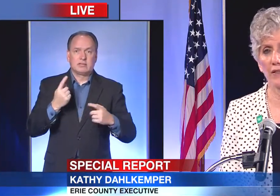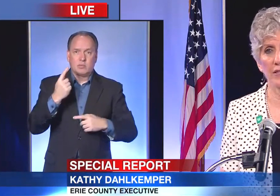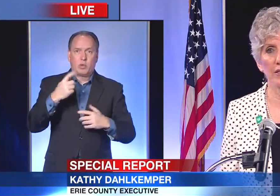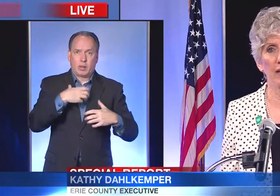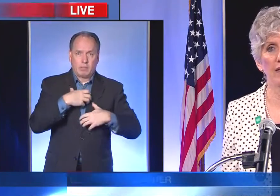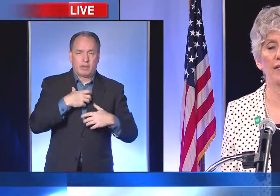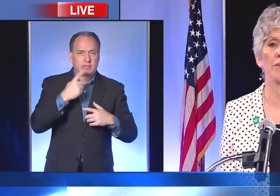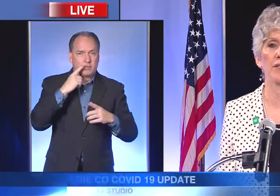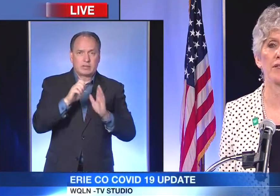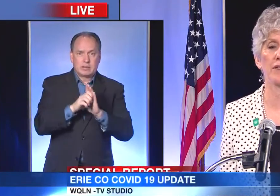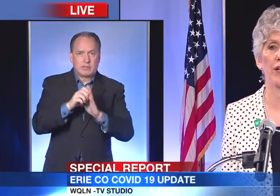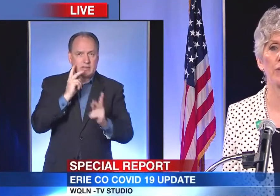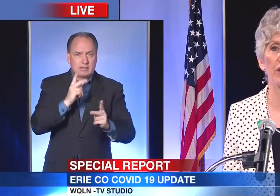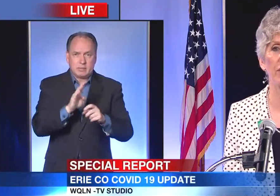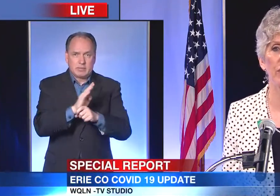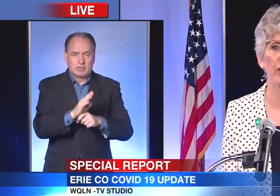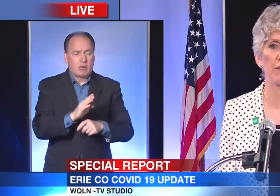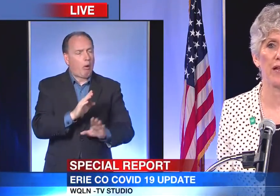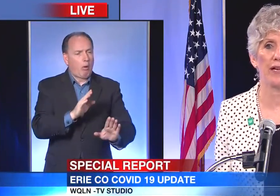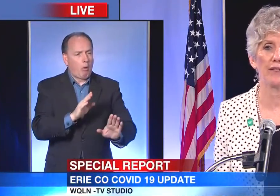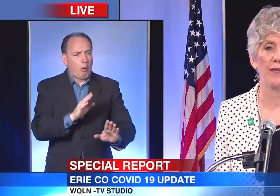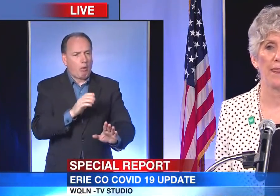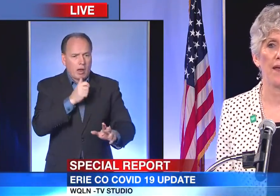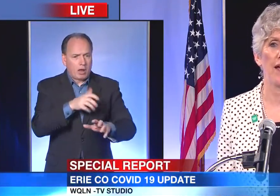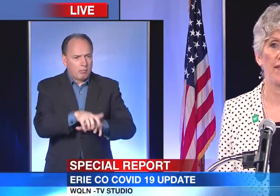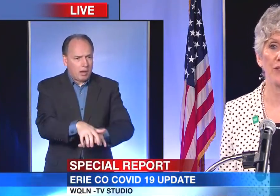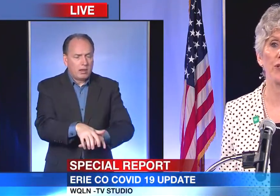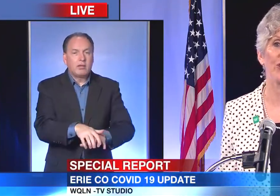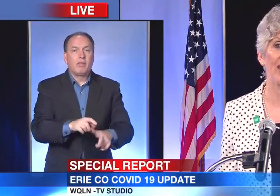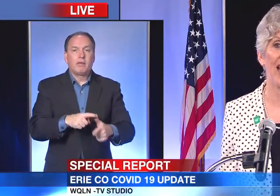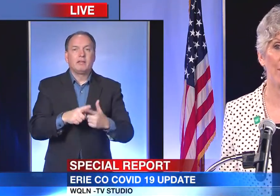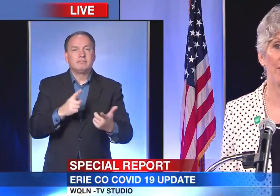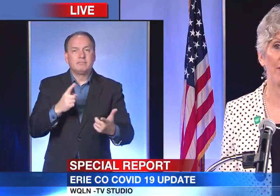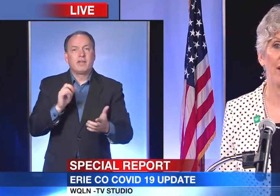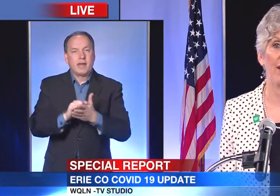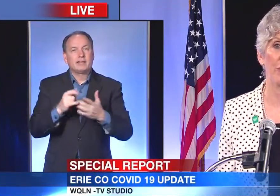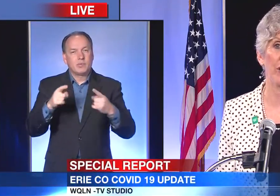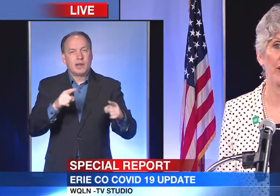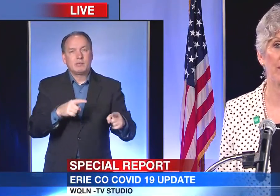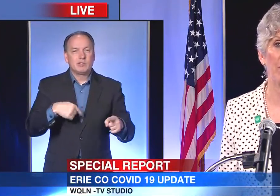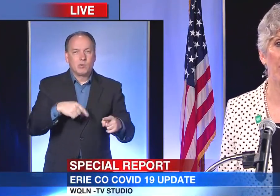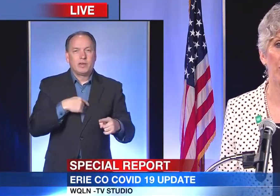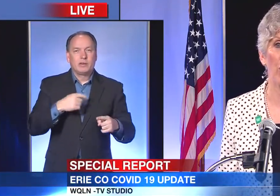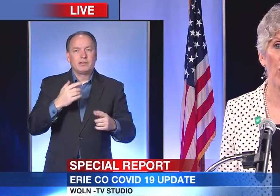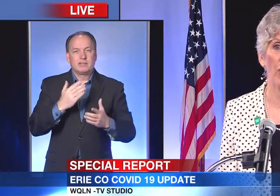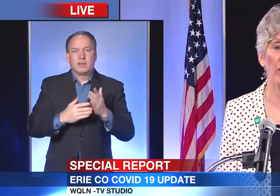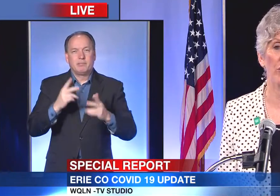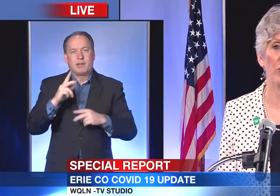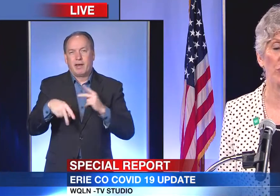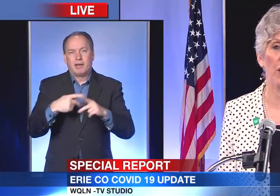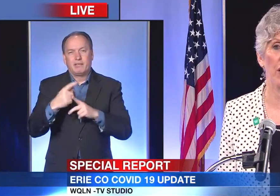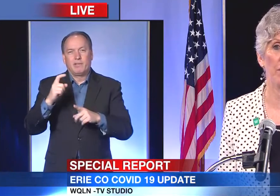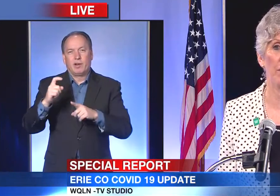WE REACT TO PHONE CALLS WE GET. SO IF WE GET A FEN CALL TO SOMEBODY COMPLAIN, LET'S SAY THEY SEE A BUSINESS AND THEY DON'T BELIEVE THEY'RE IN COMPLIANCE, THAT'S WHAT USUALLY